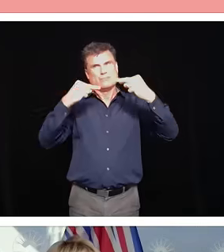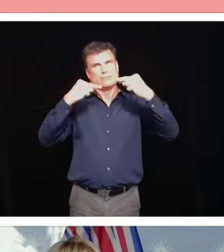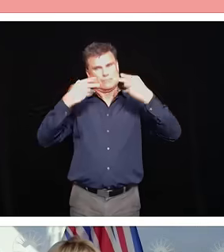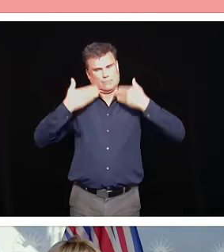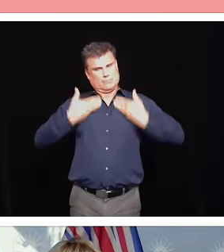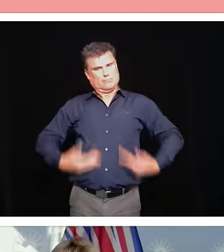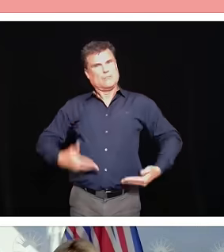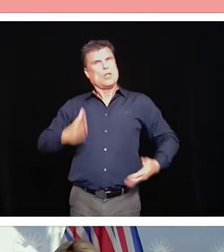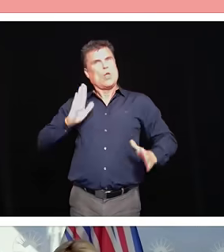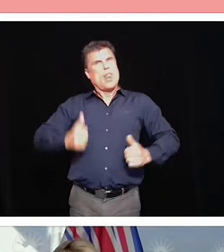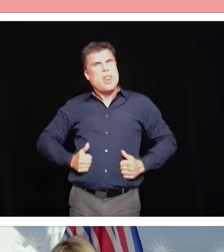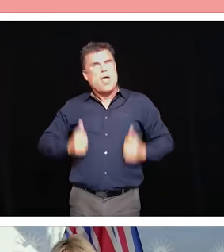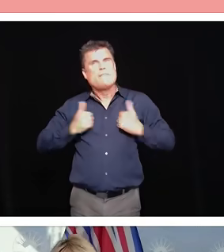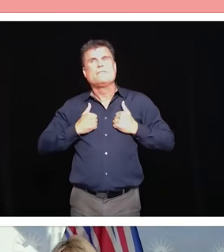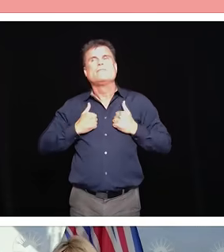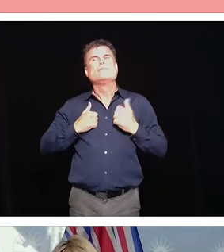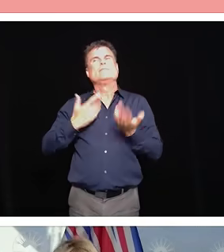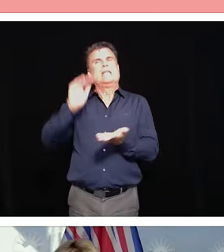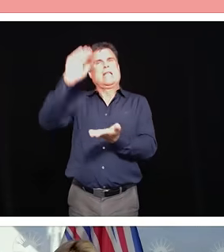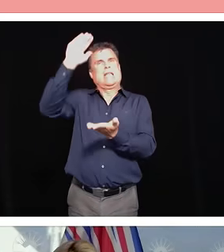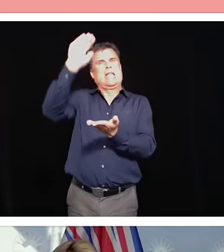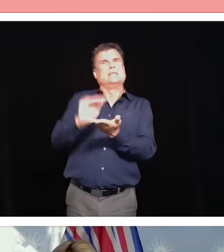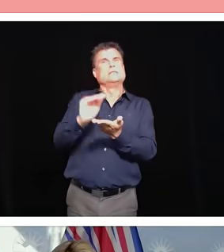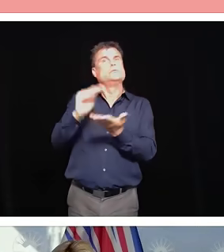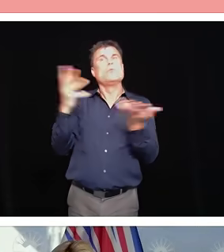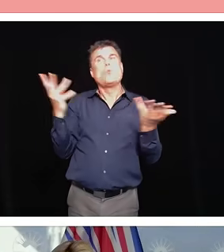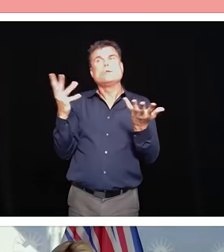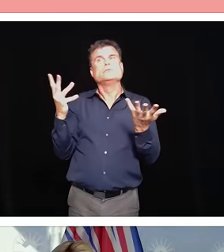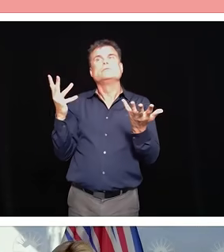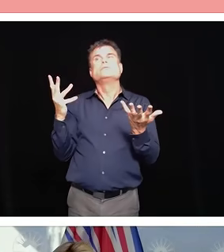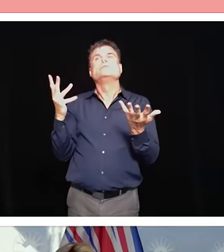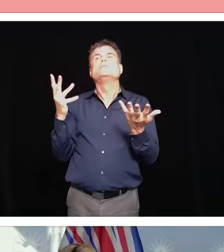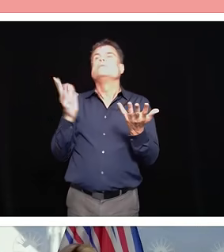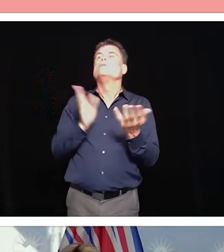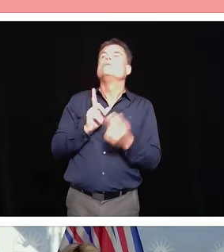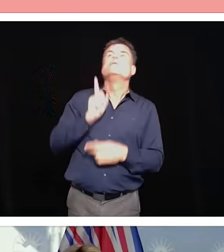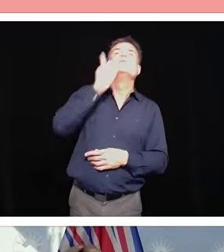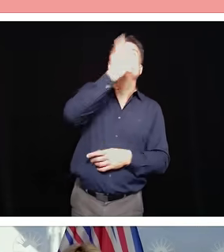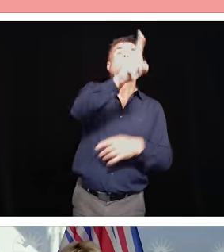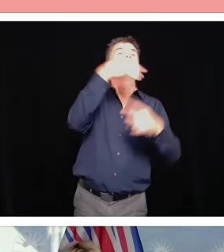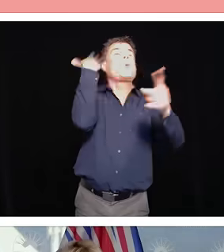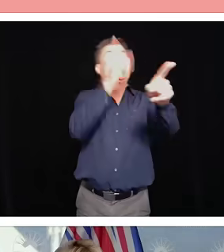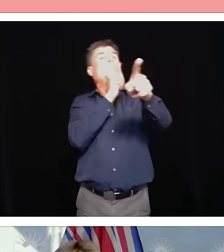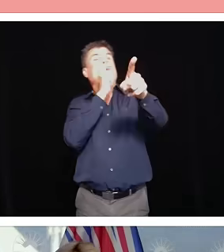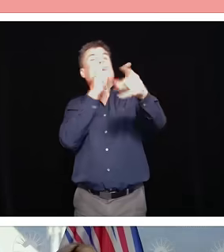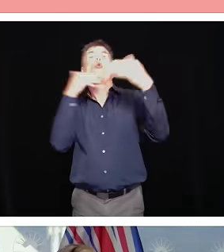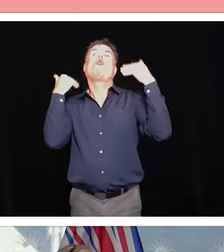So when I talk about our community transmission rates being low this is what we are talking about.